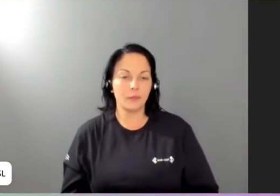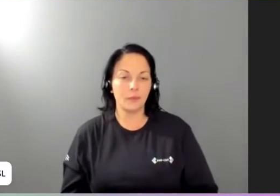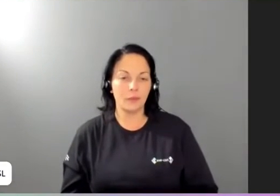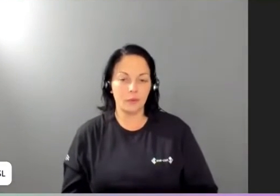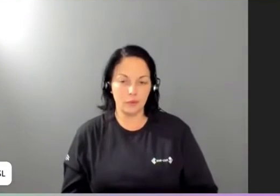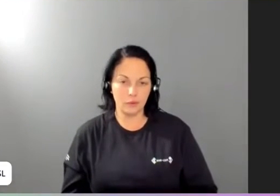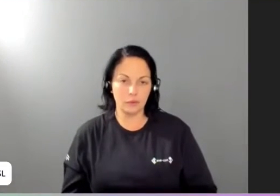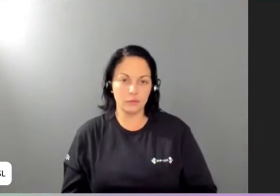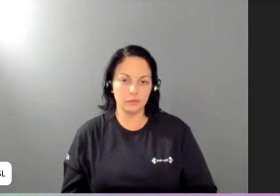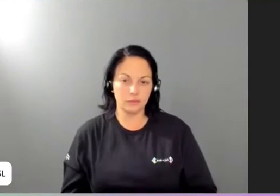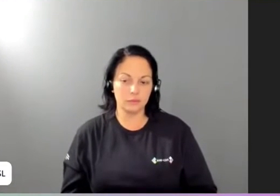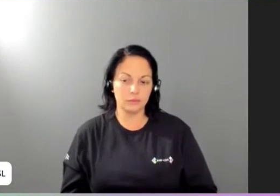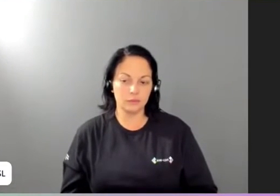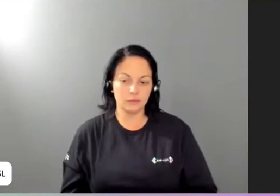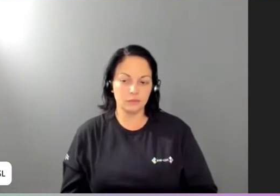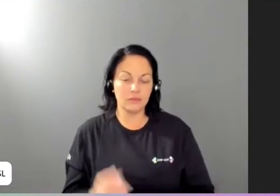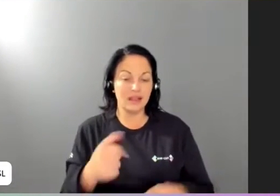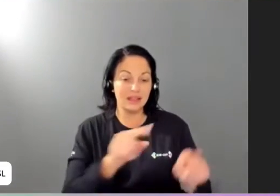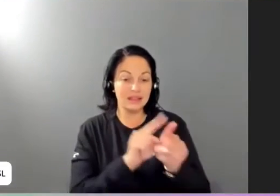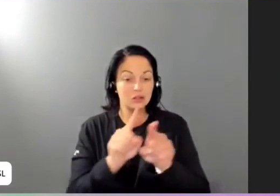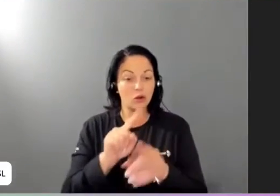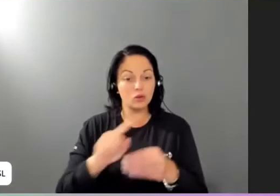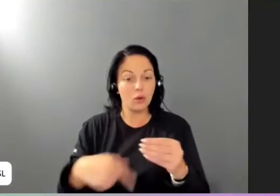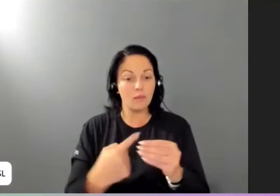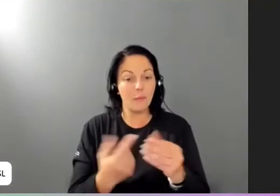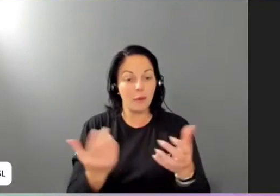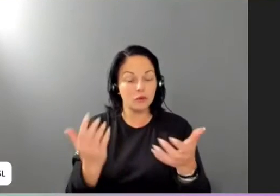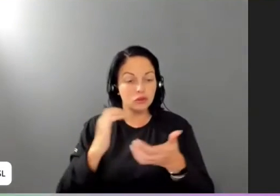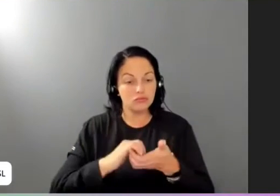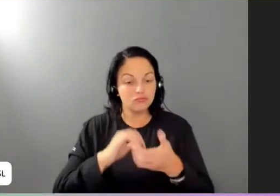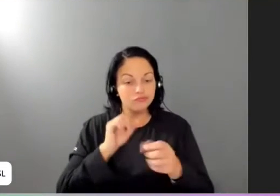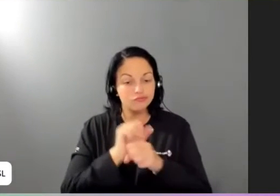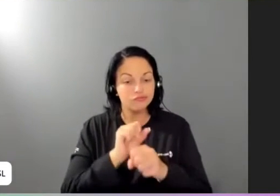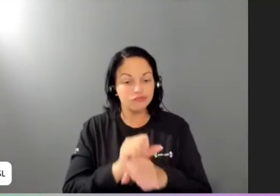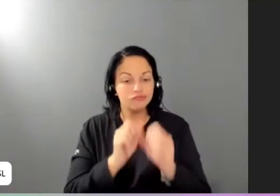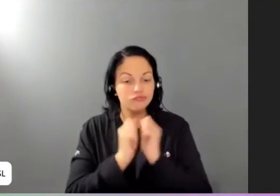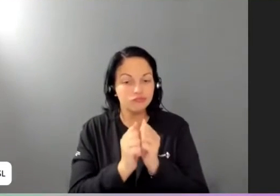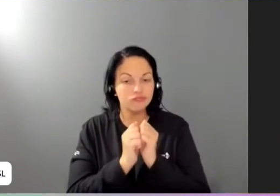then, also the steps to get to that next level of maturity